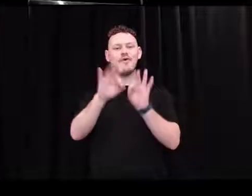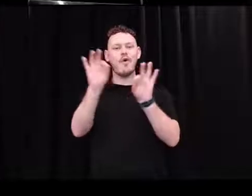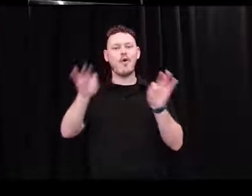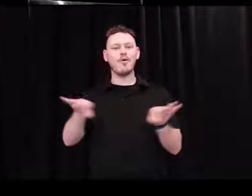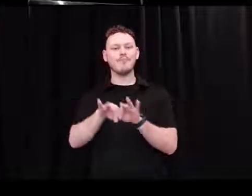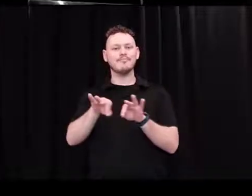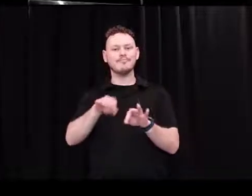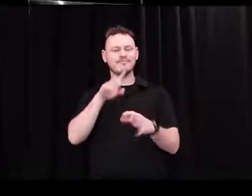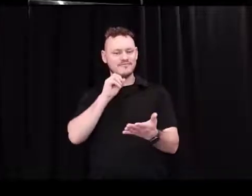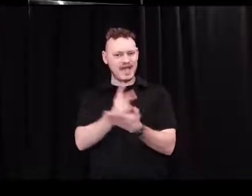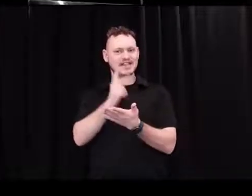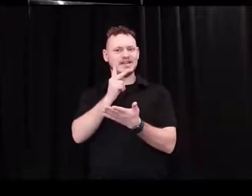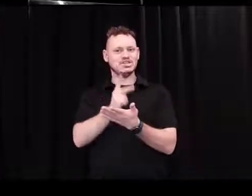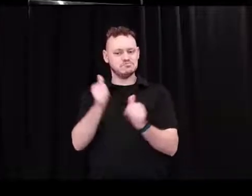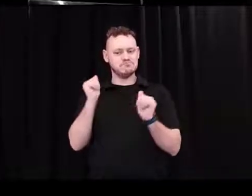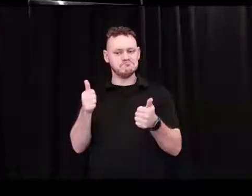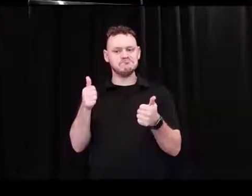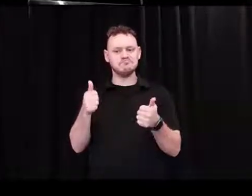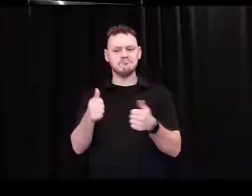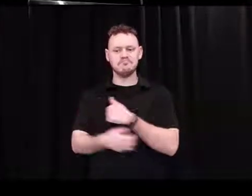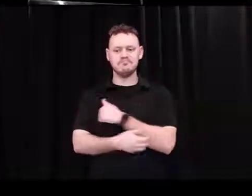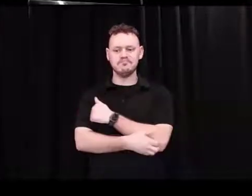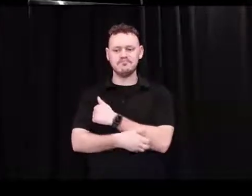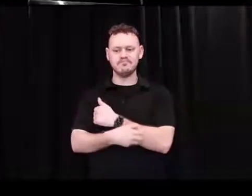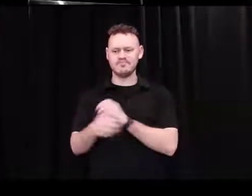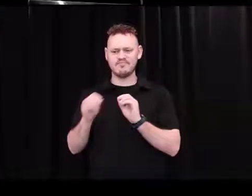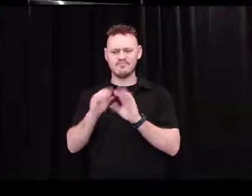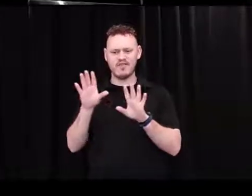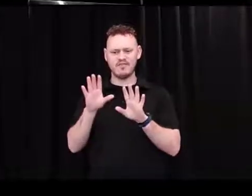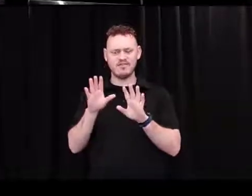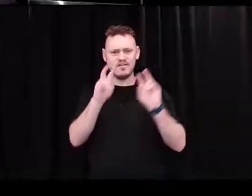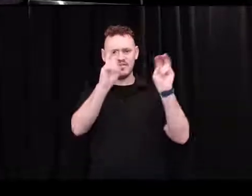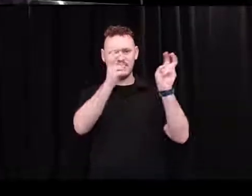because what we have here- we have obviously that our form fields are marked as required,